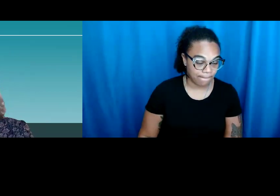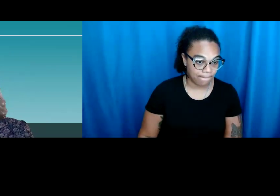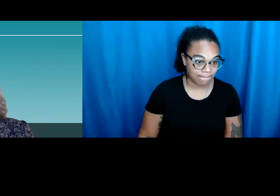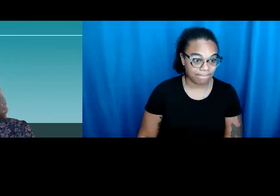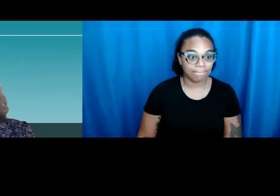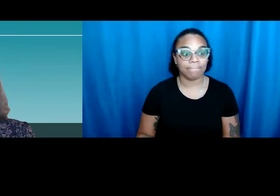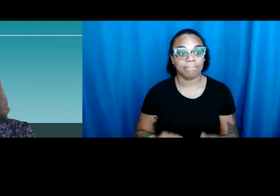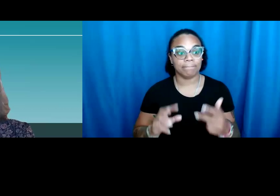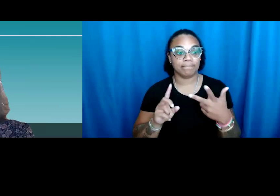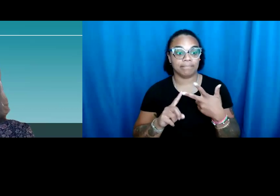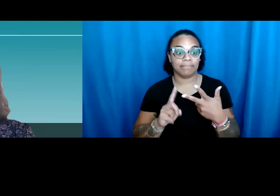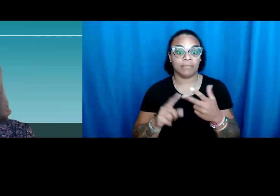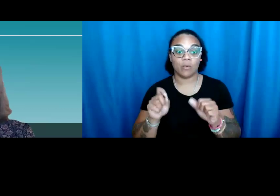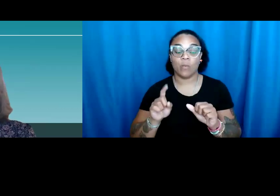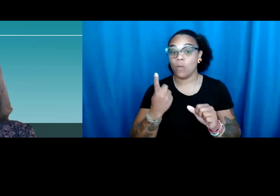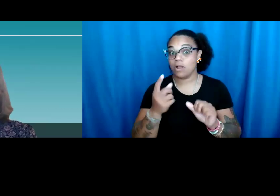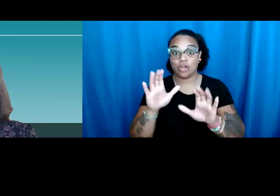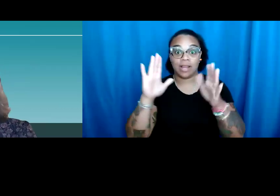One of the great partners we have is Verizon.